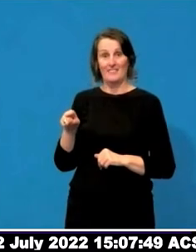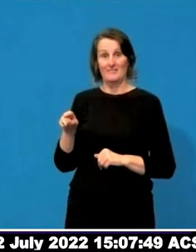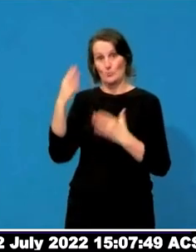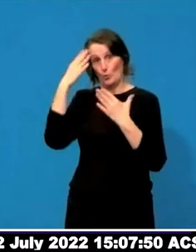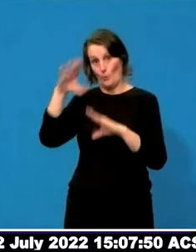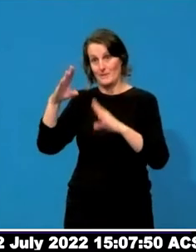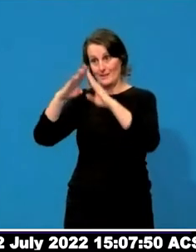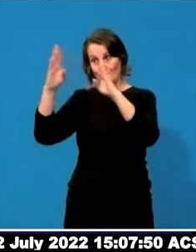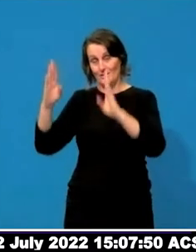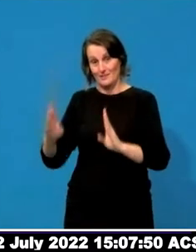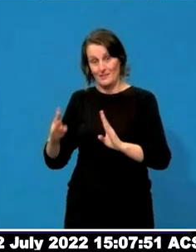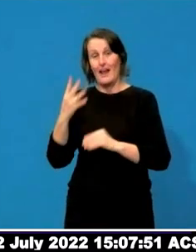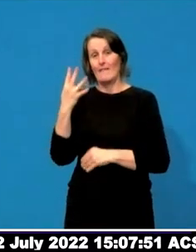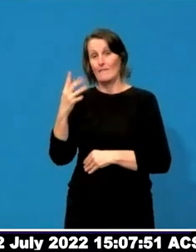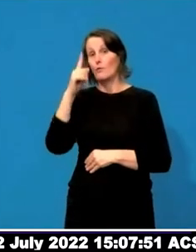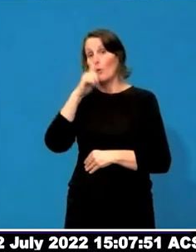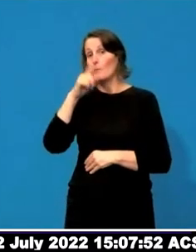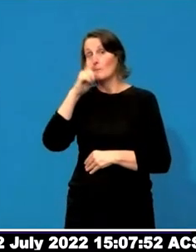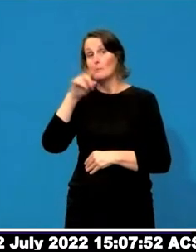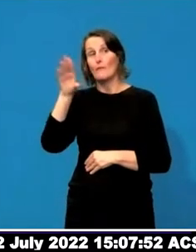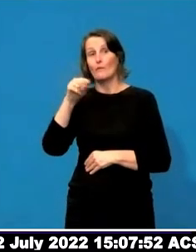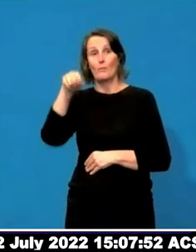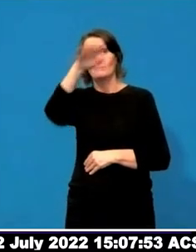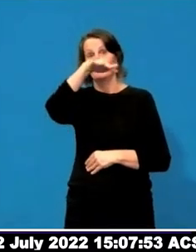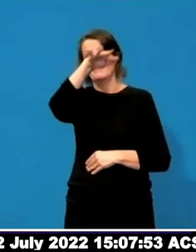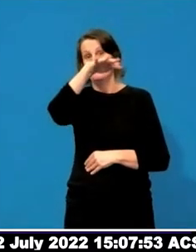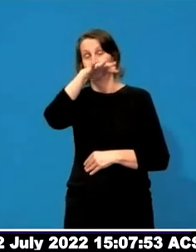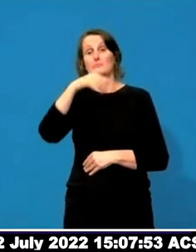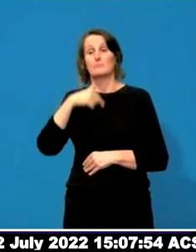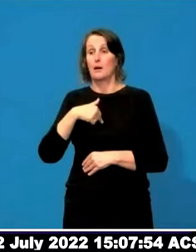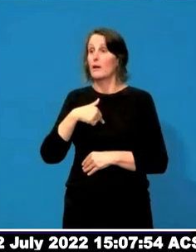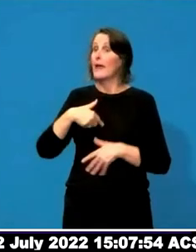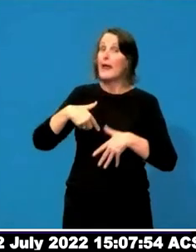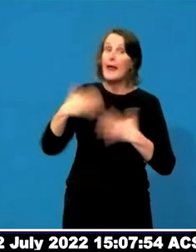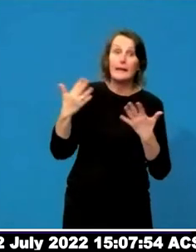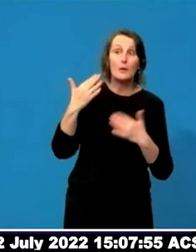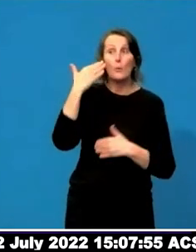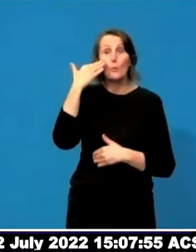but the respite will be for anyone that wants to come in or needs respite. Any females and their family.